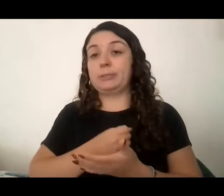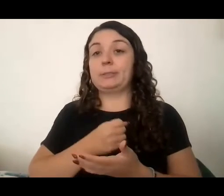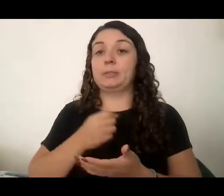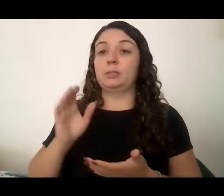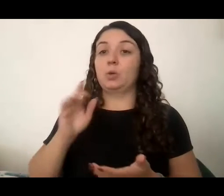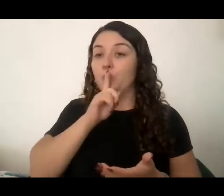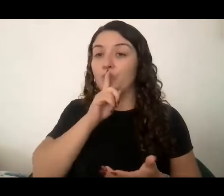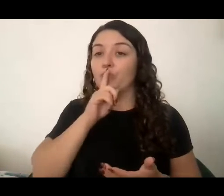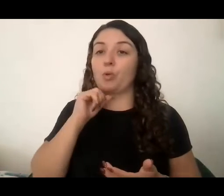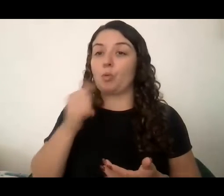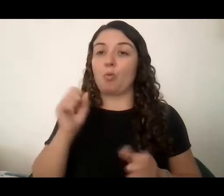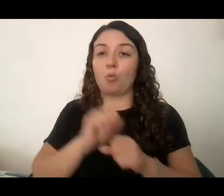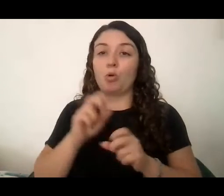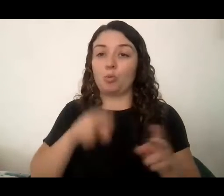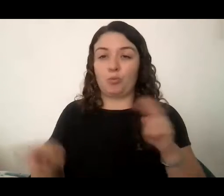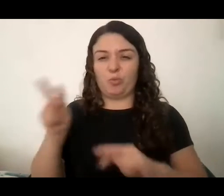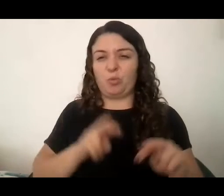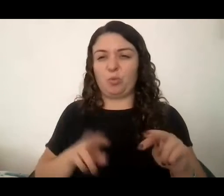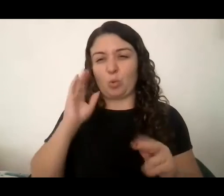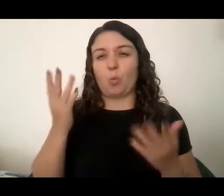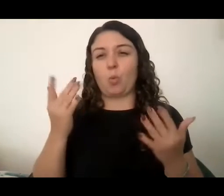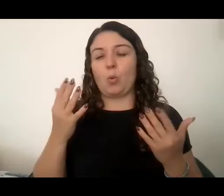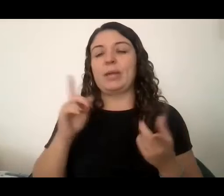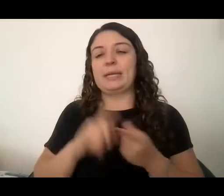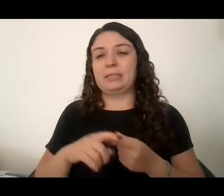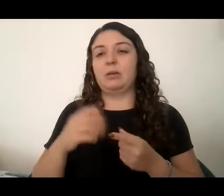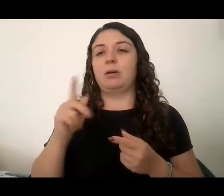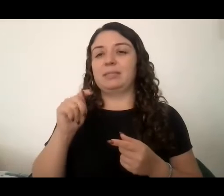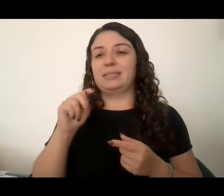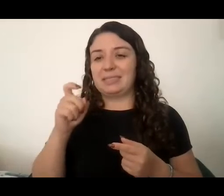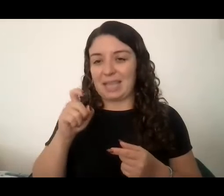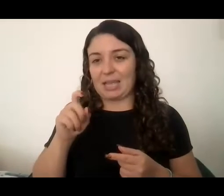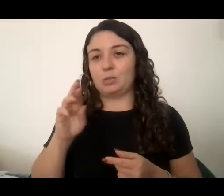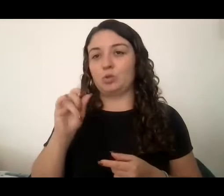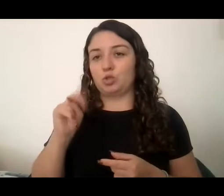do a work review. They want to wait until you have the business tax return done. So you just